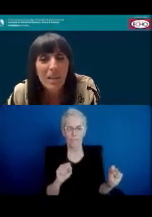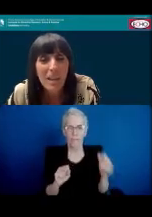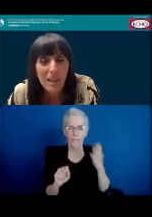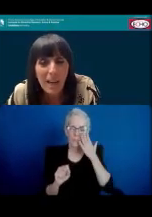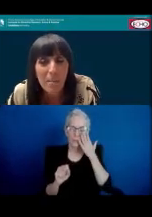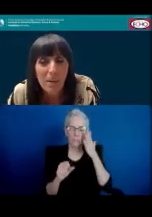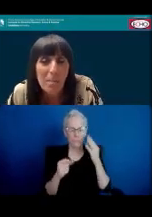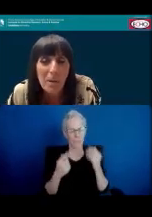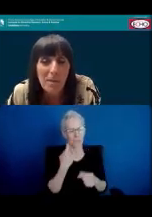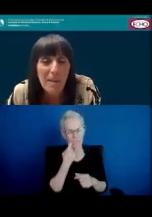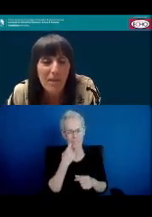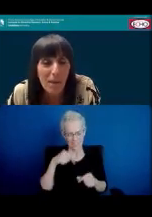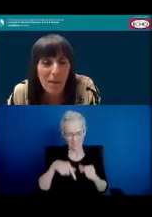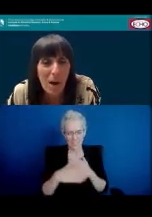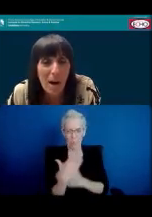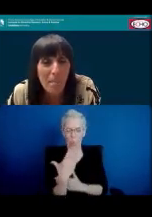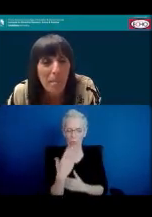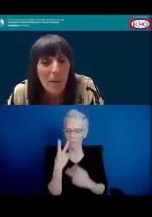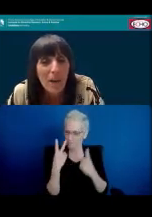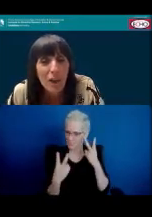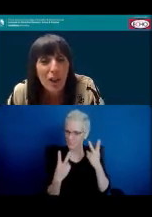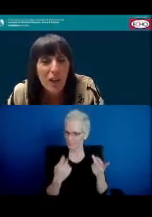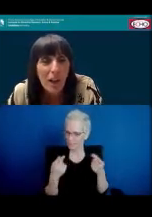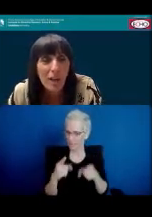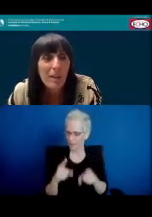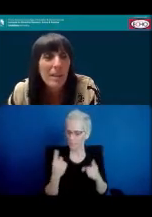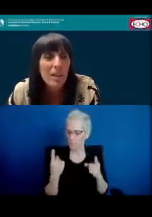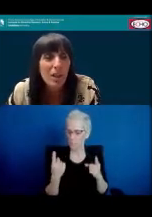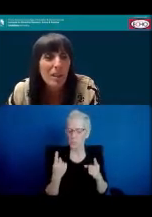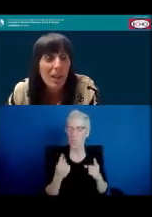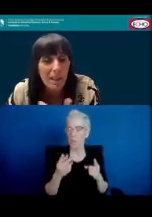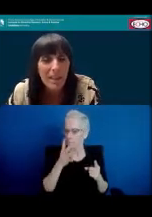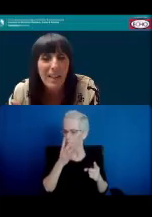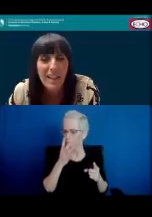was a light bulb moment for mom. She always she started saying